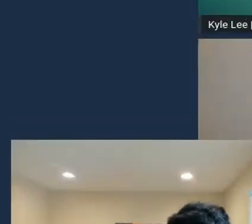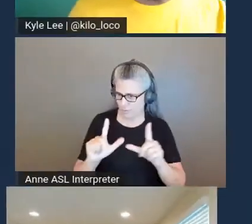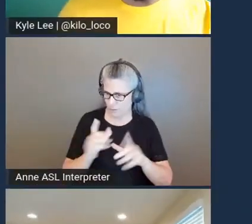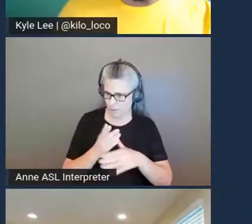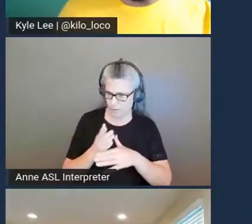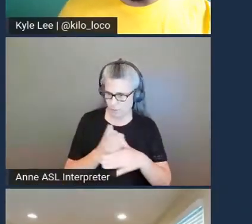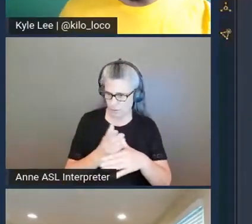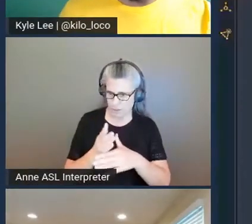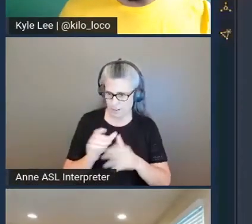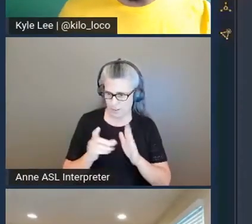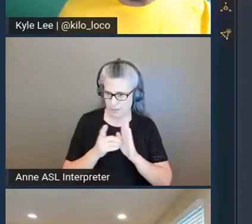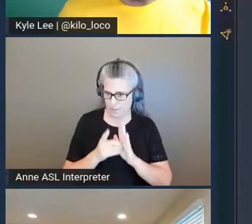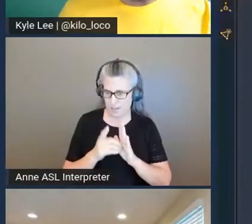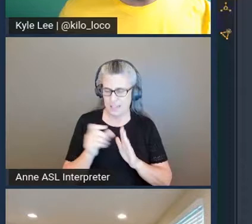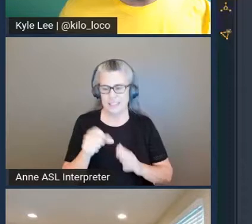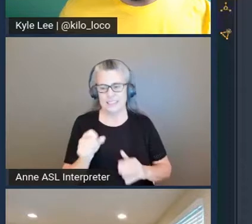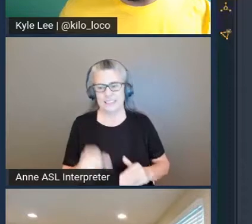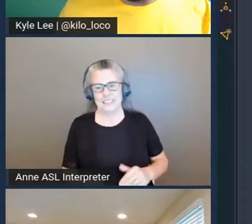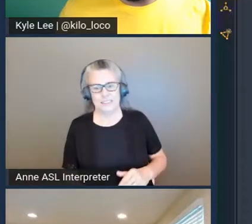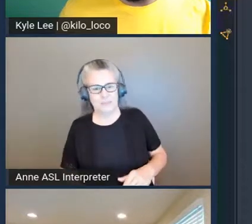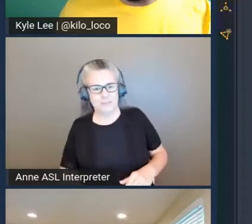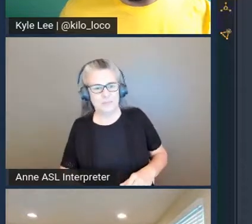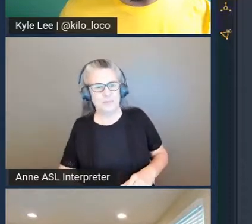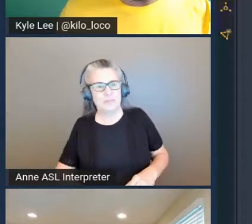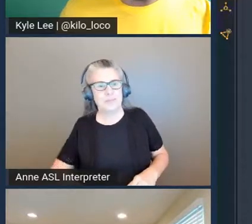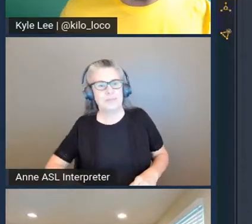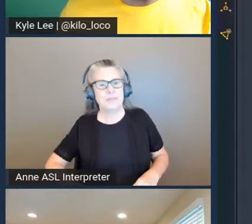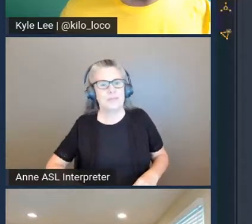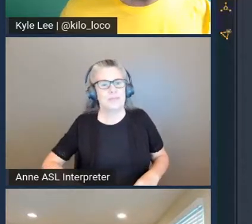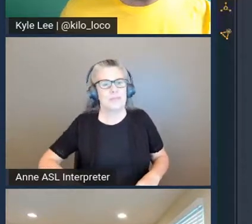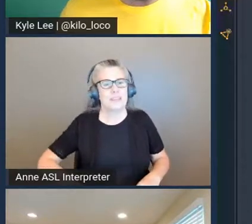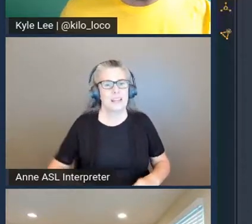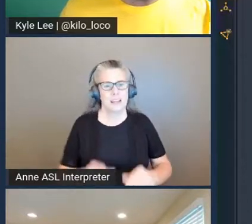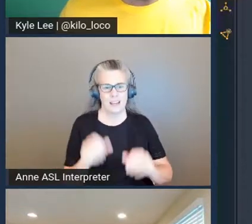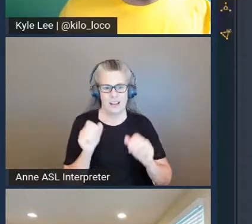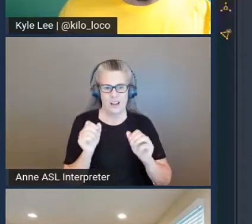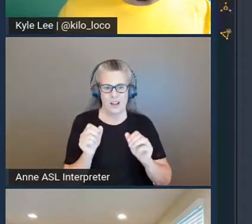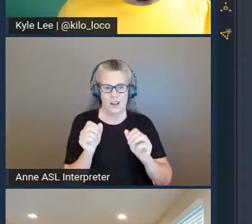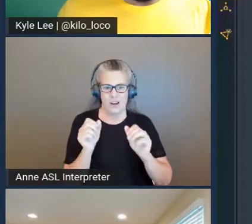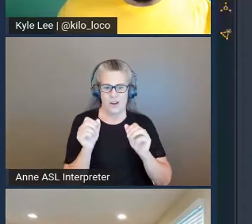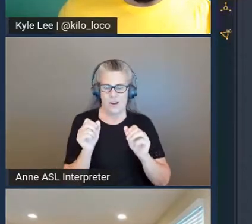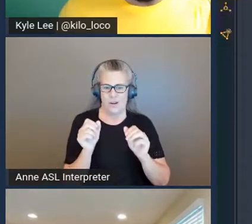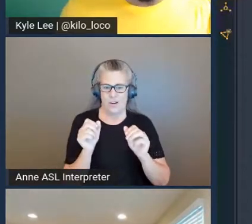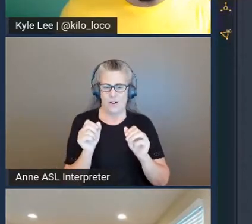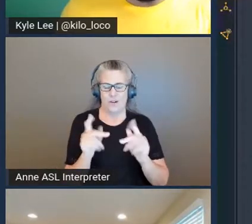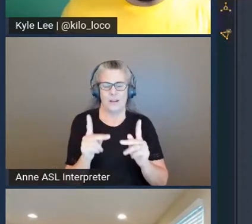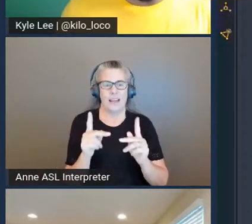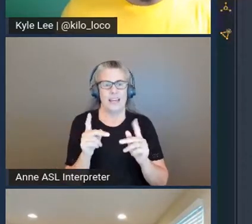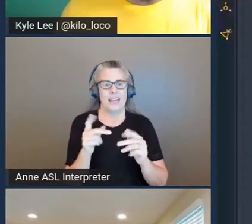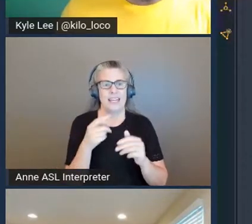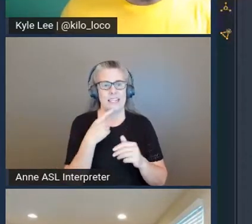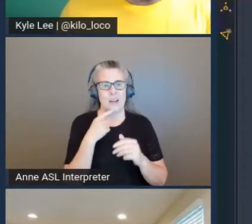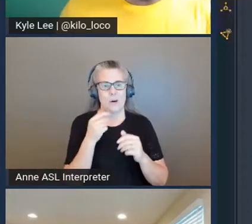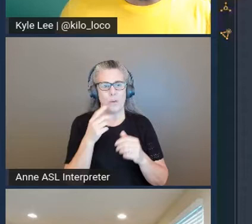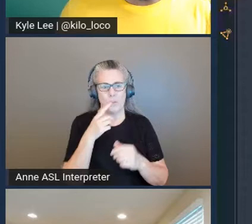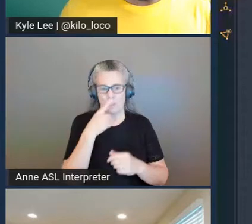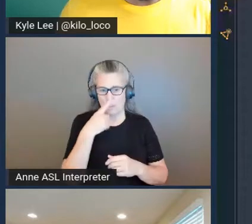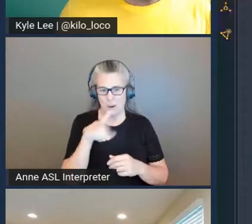Okay, well, tell us what you're gonna be doing. One first thing, can you - Cool. please just expand the font a bit